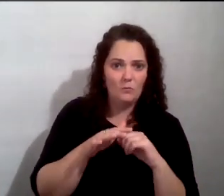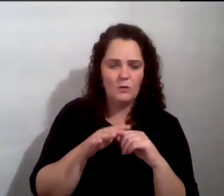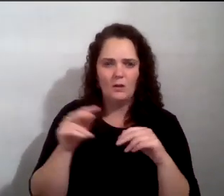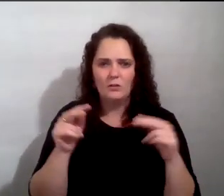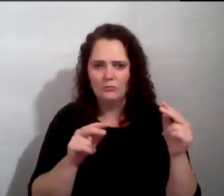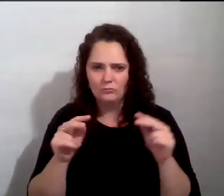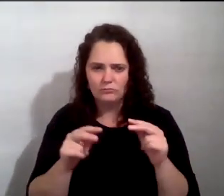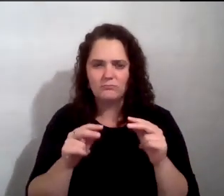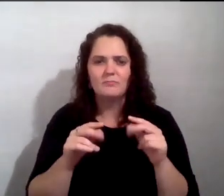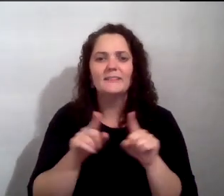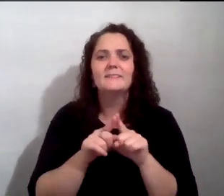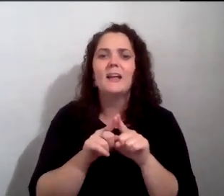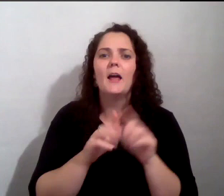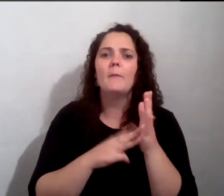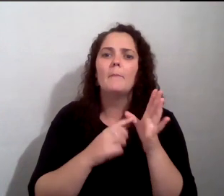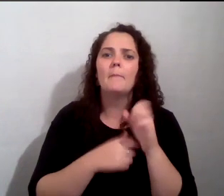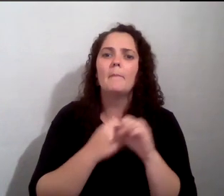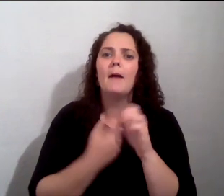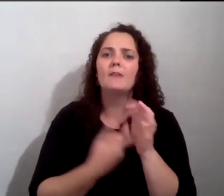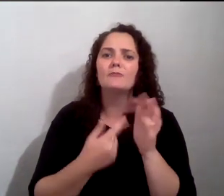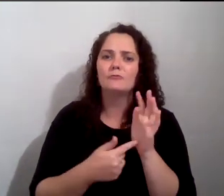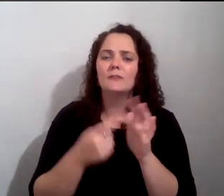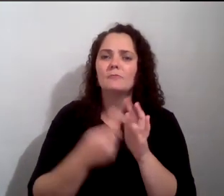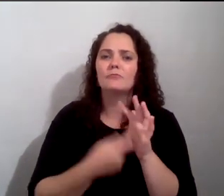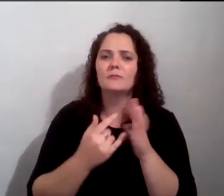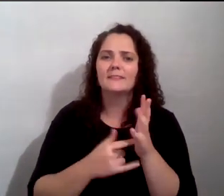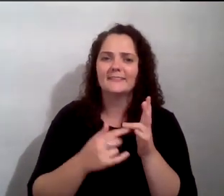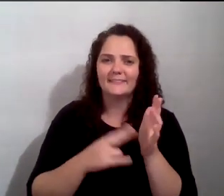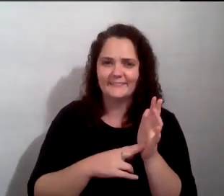whether to consider these works you know ethnographic